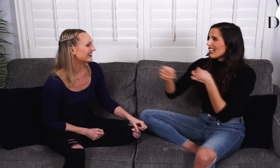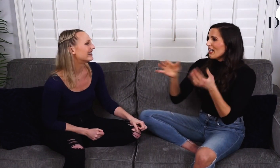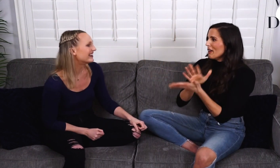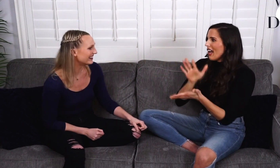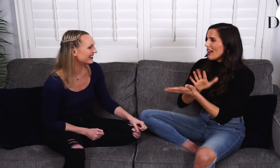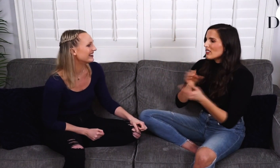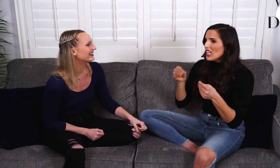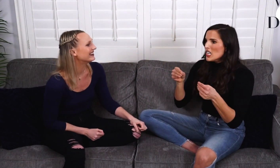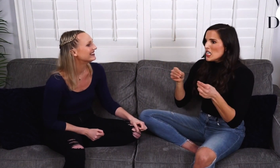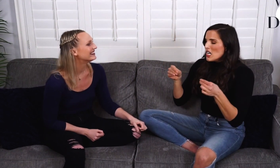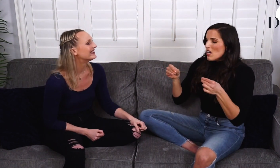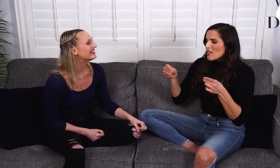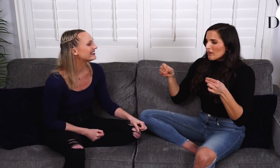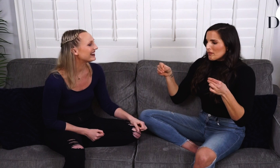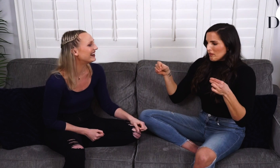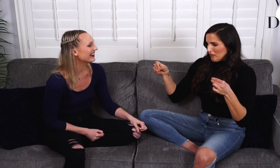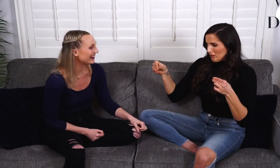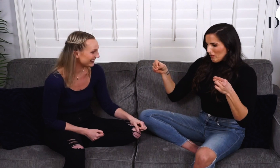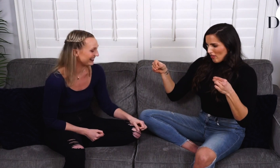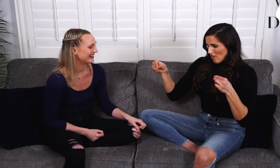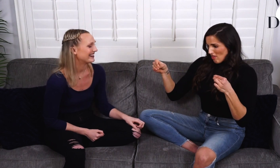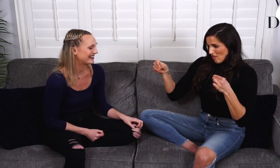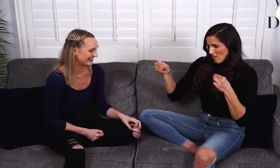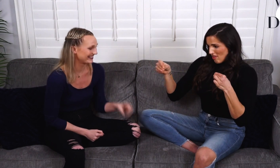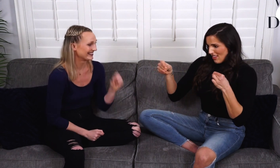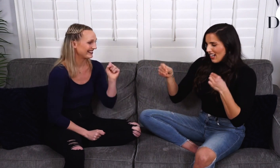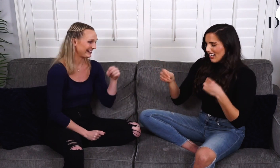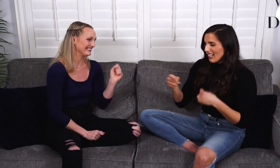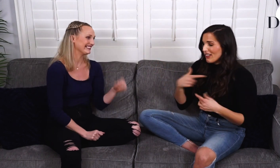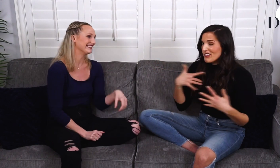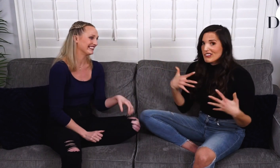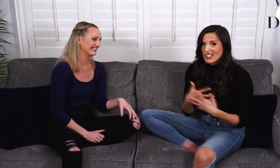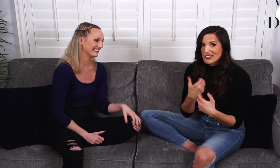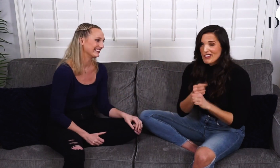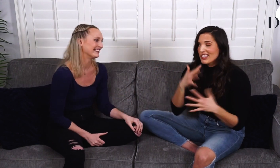I have to move it. I have to hold my breath and slowly turn the sheet of paper. - Yes!